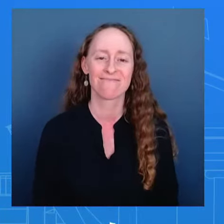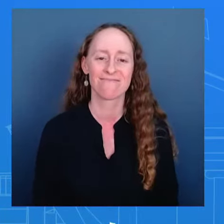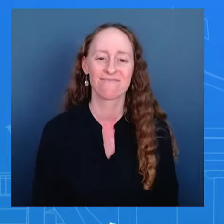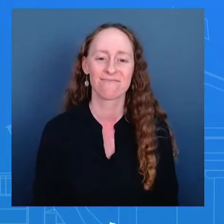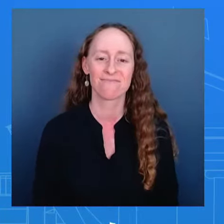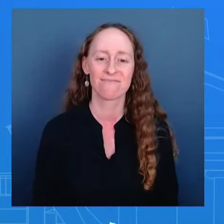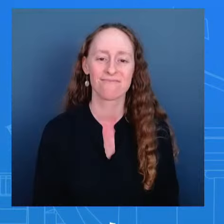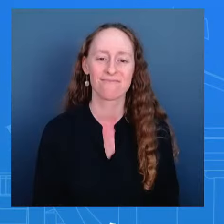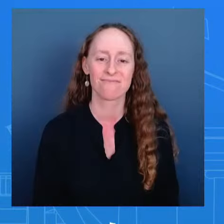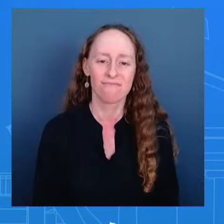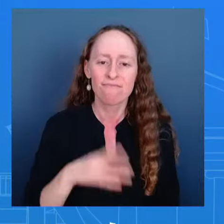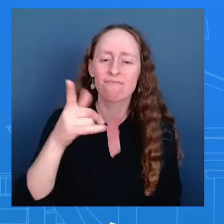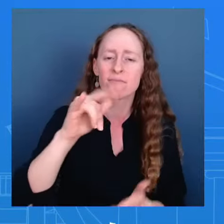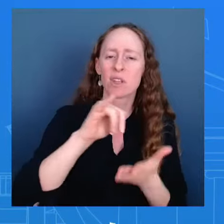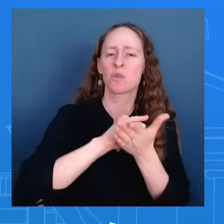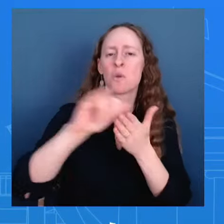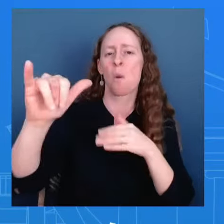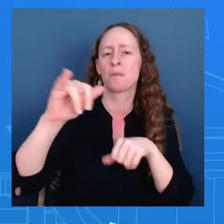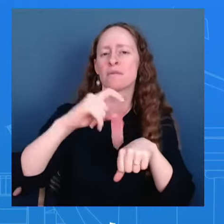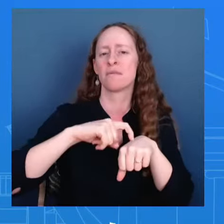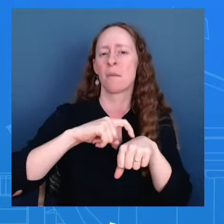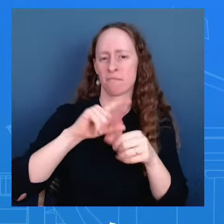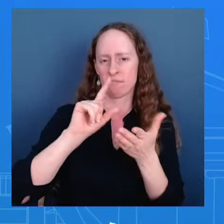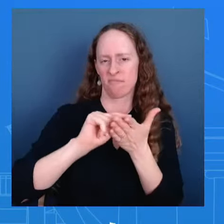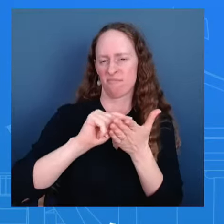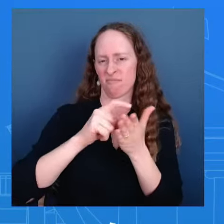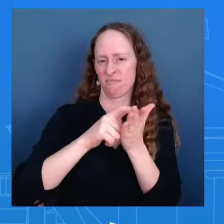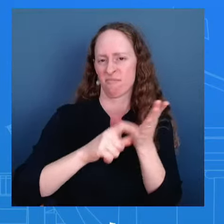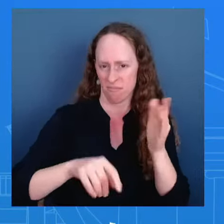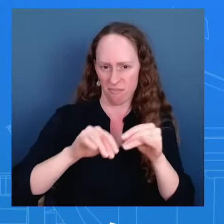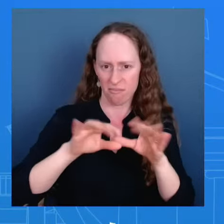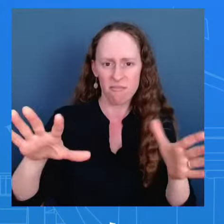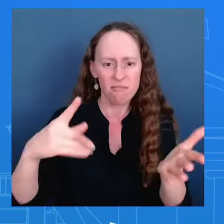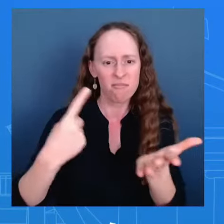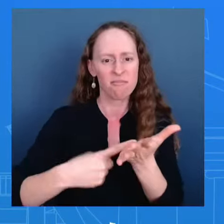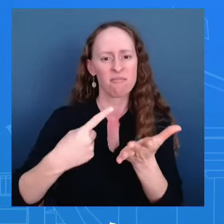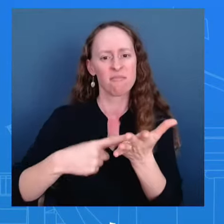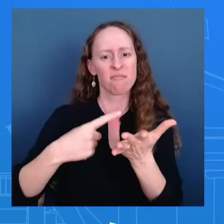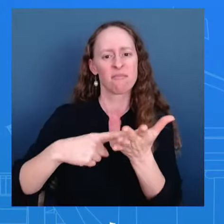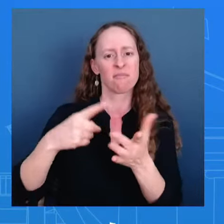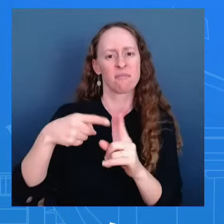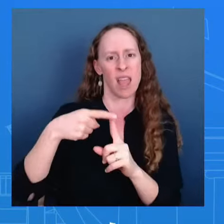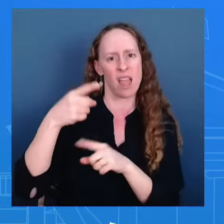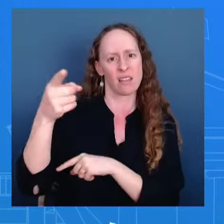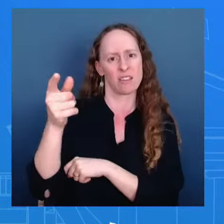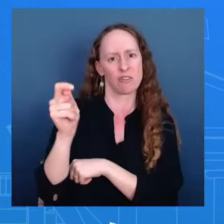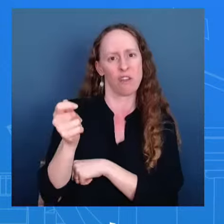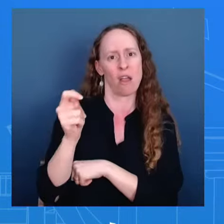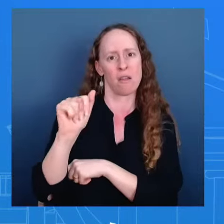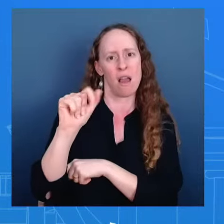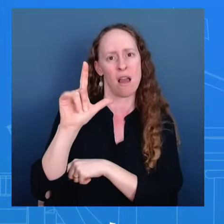associated with the January 6th attacks on the Capitol flew outside Justice Alito's home, two different homes.